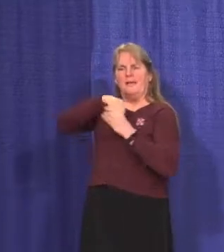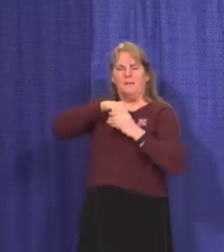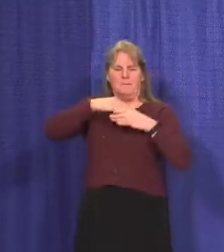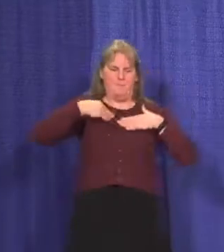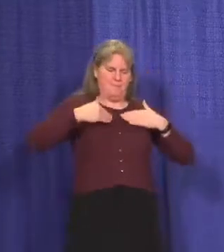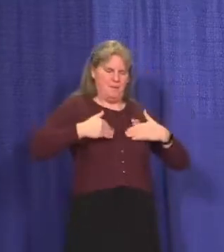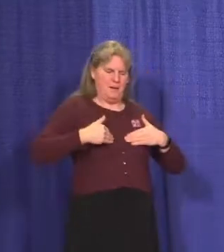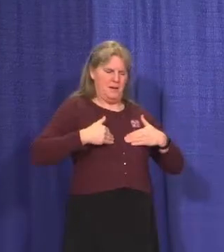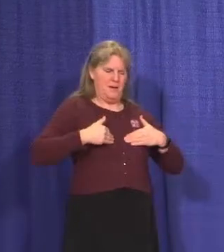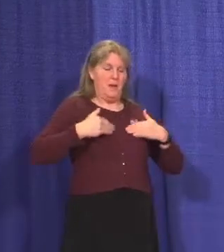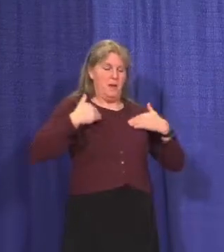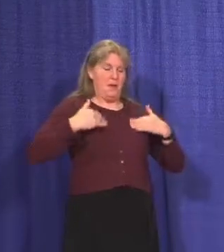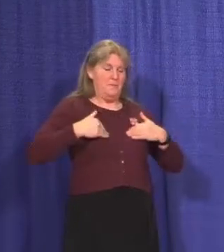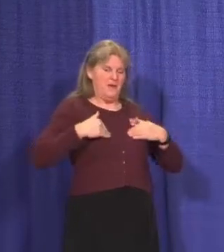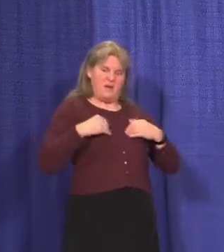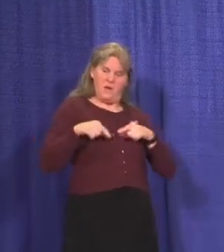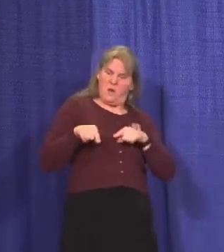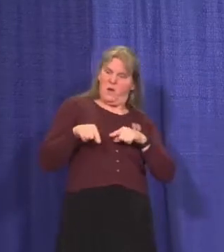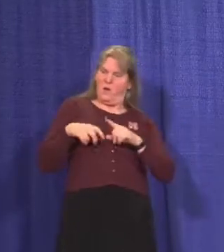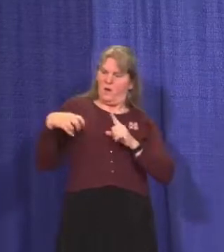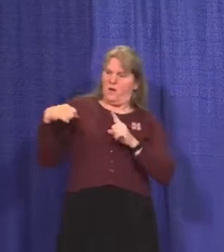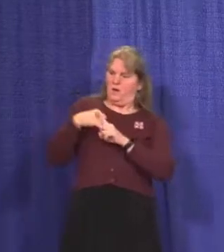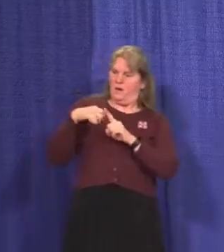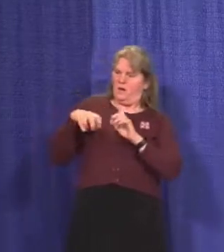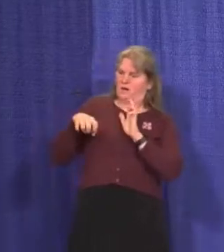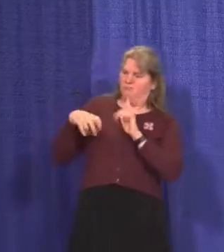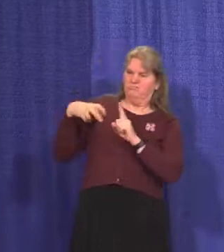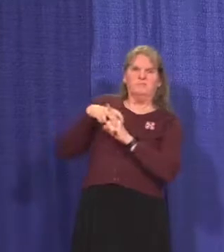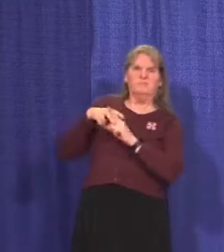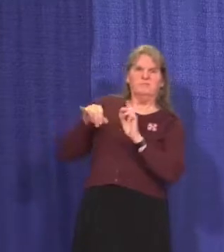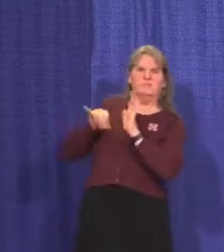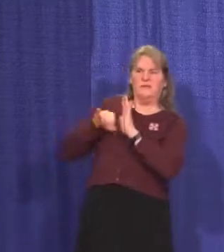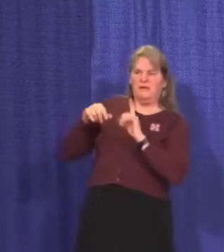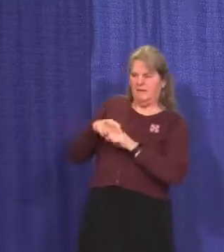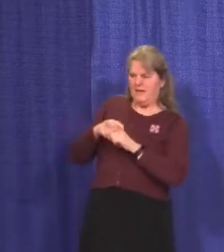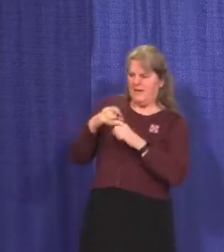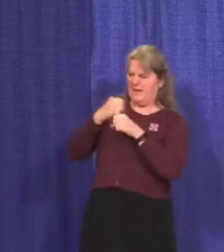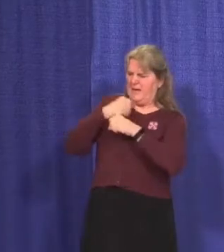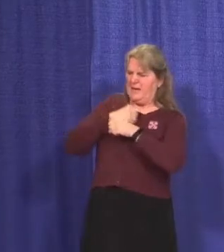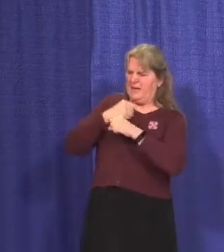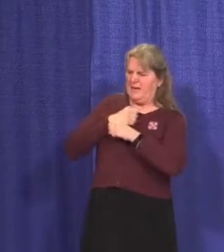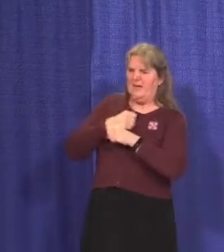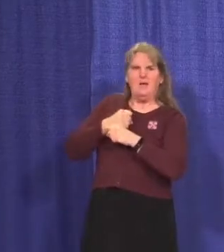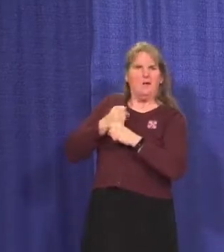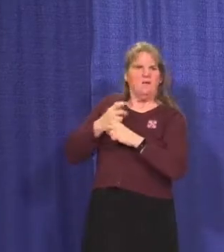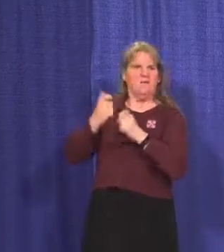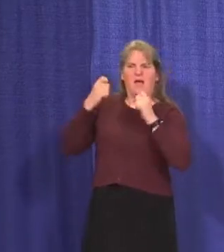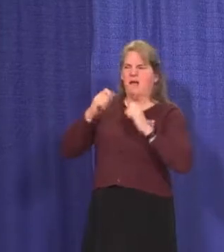, both antibodies and cellular machinery develop to fight this